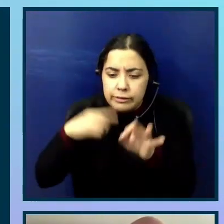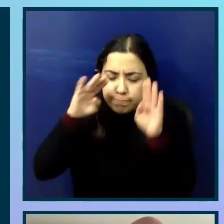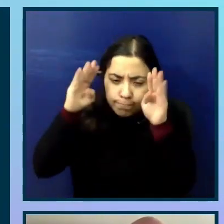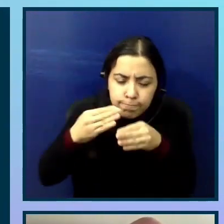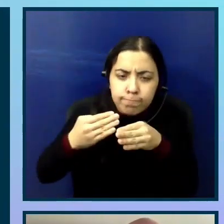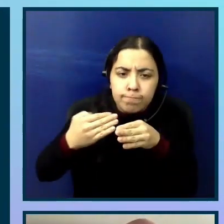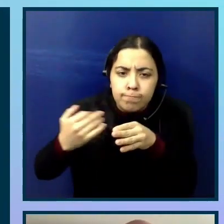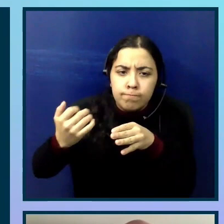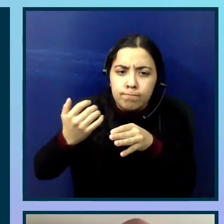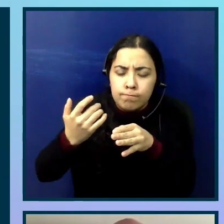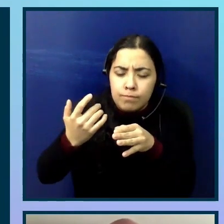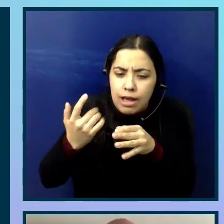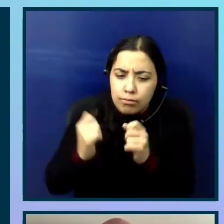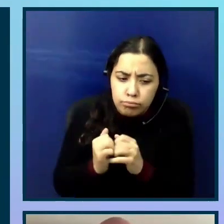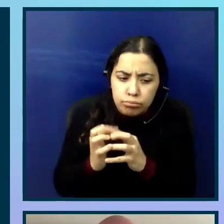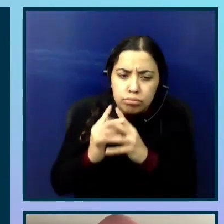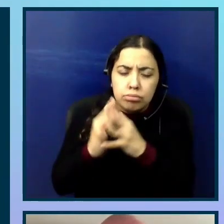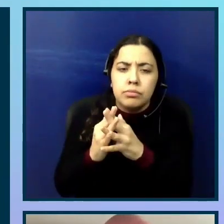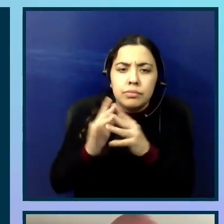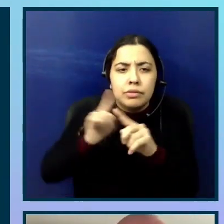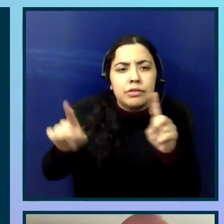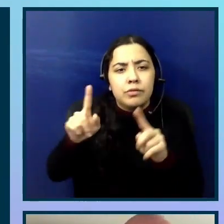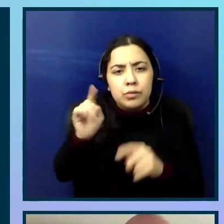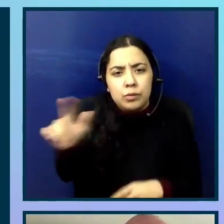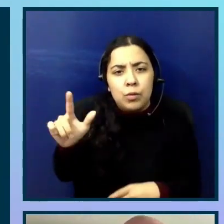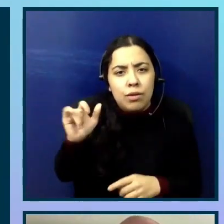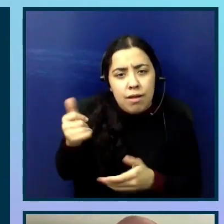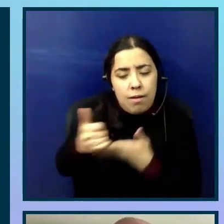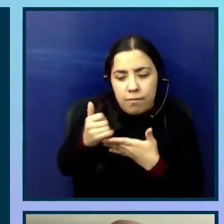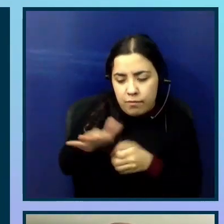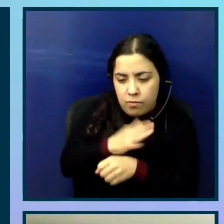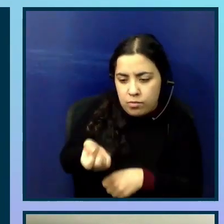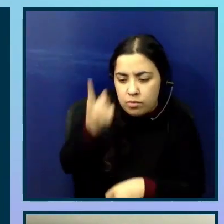that will help us understand if a product has an issue